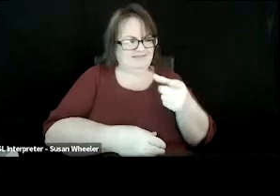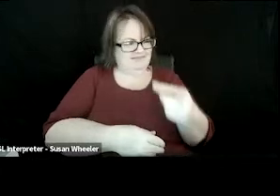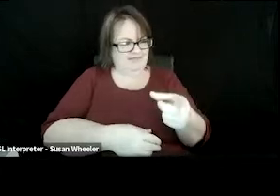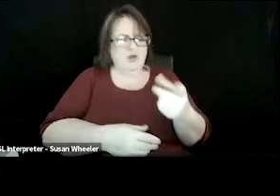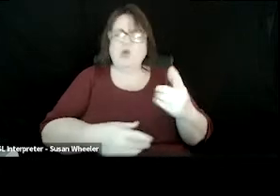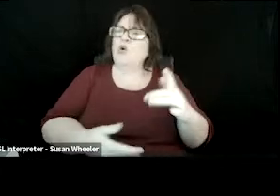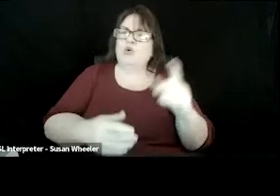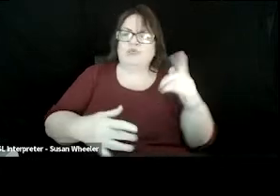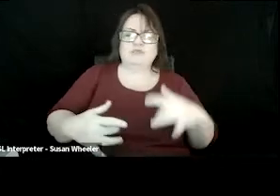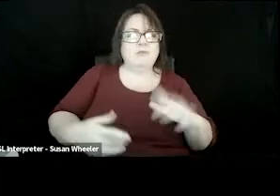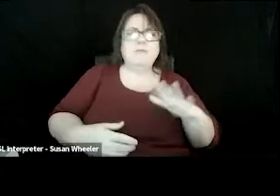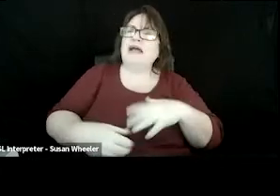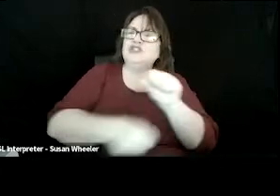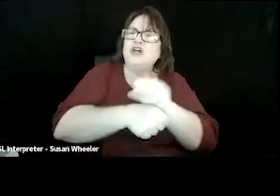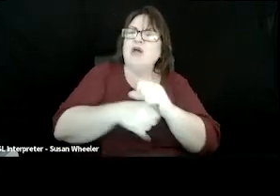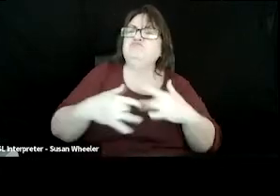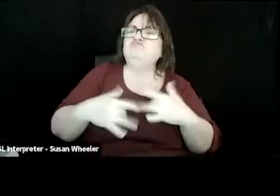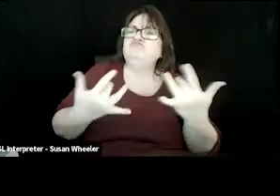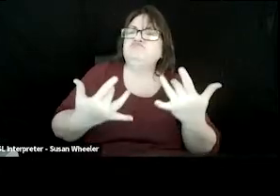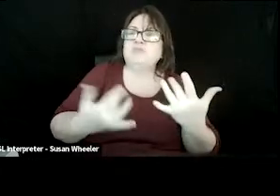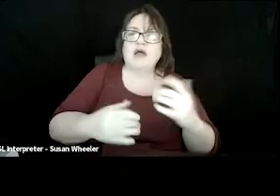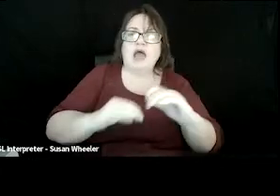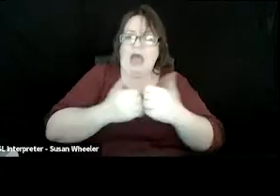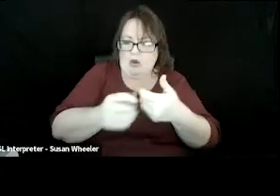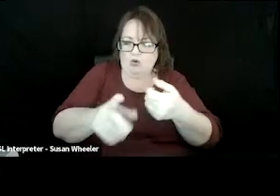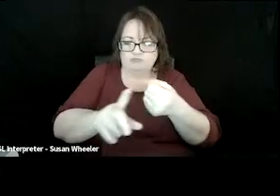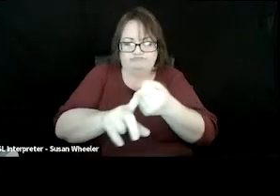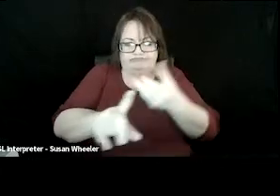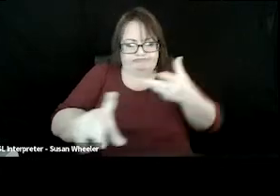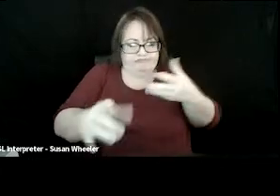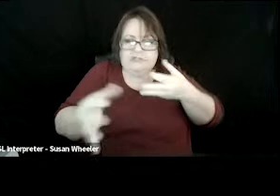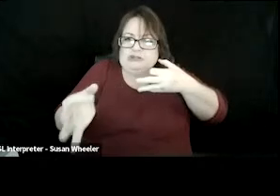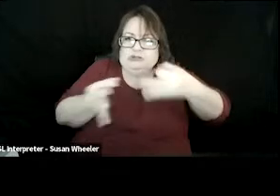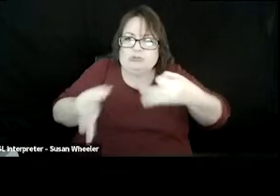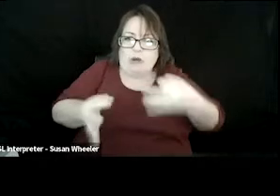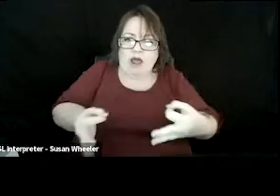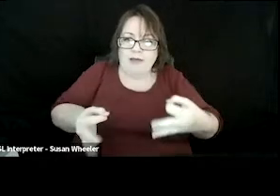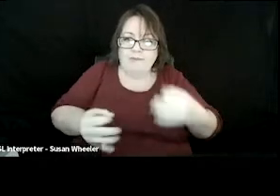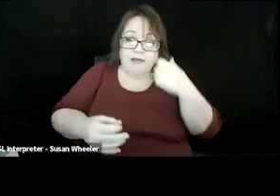How is it being described? In most cases, employers will have what I call